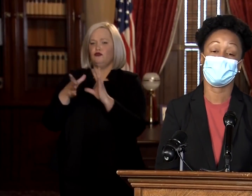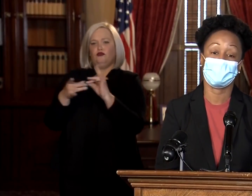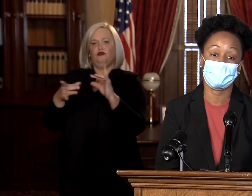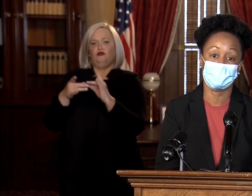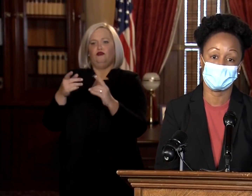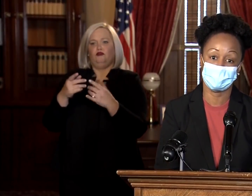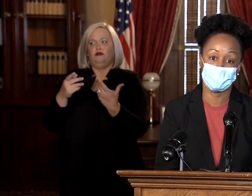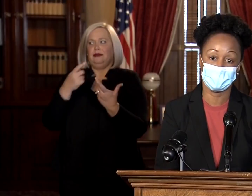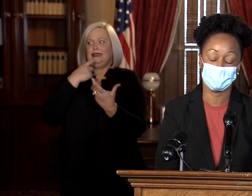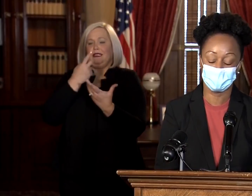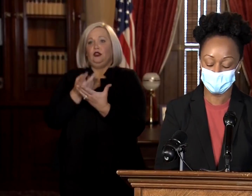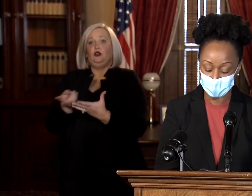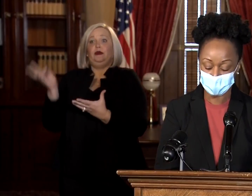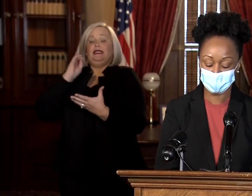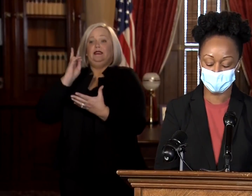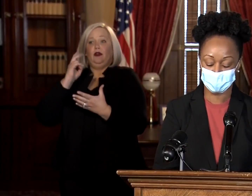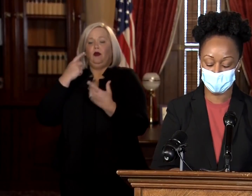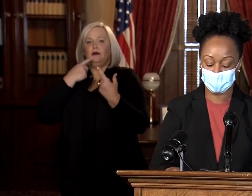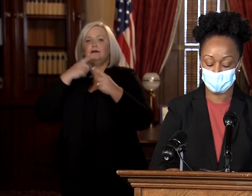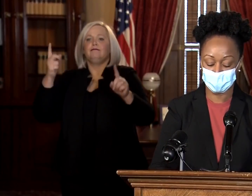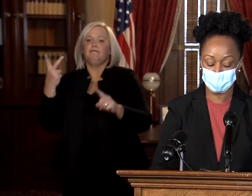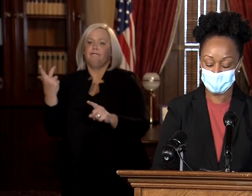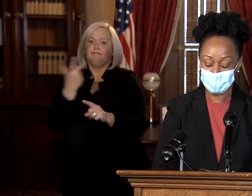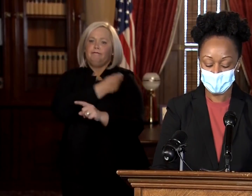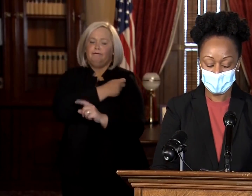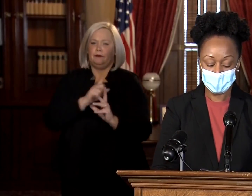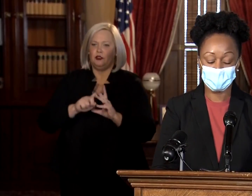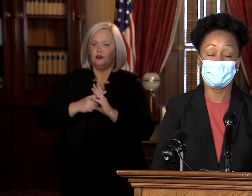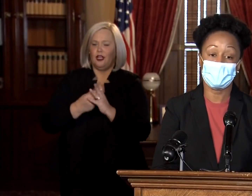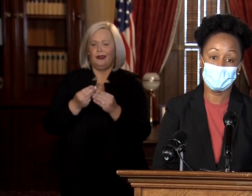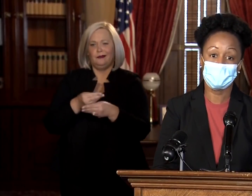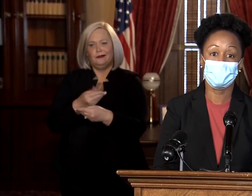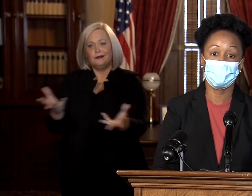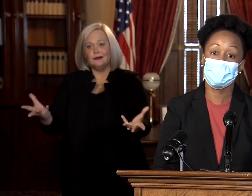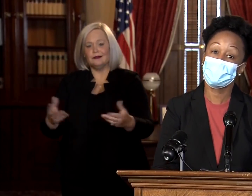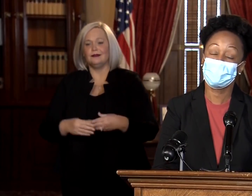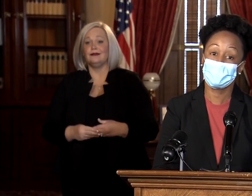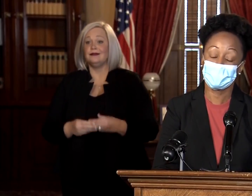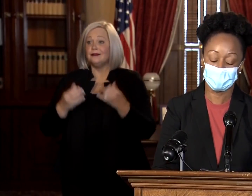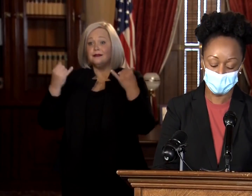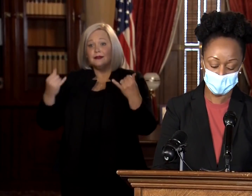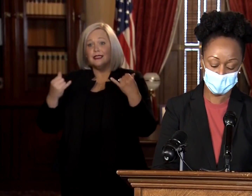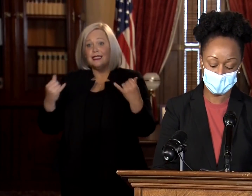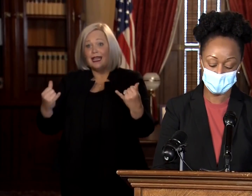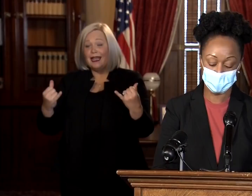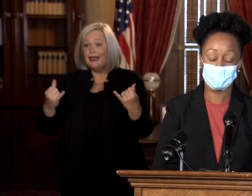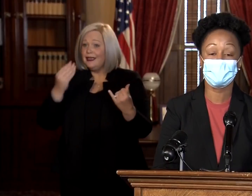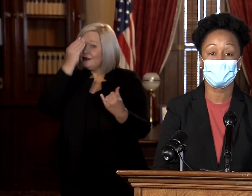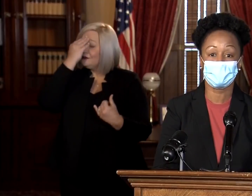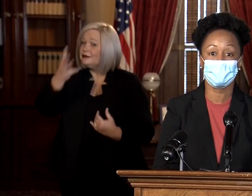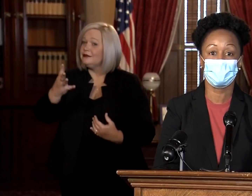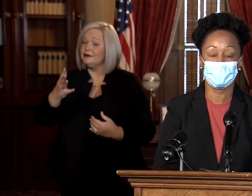can stop it from spreading. As the governor mentioned, two As the governor mentioned, two weeks ago, we started weeks ago, we started vaccinations in Michigan to end vaccinations in Michigan to end this pandemic, and today, we